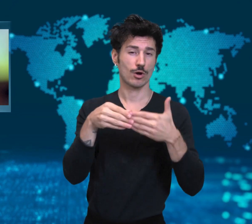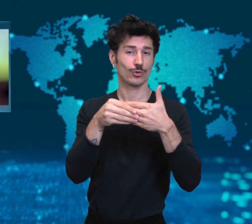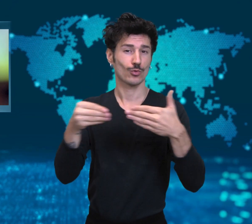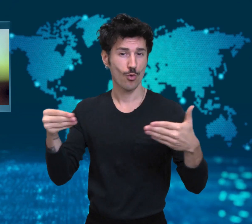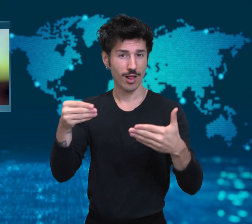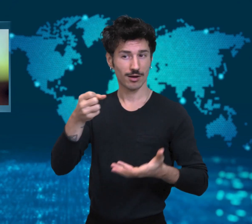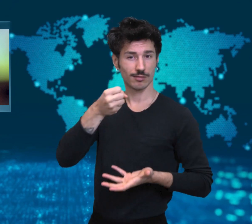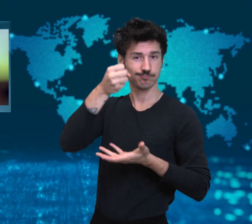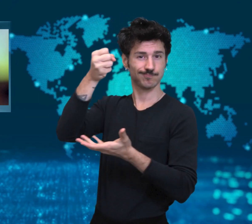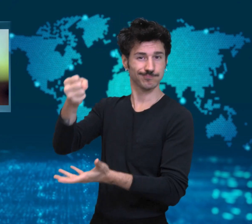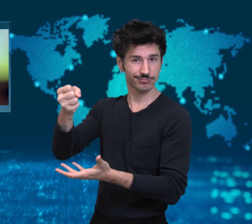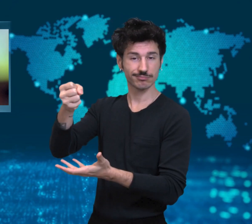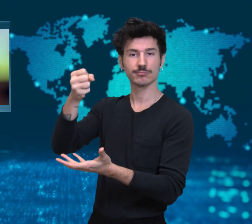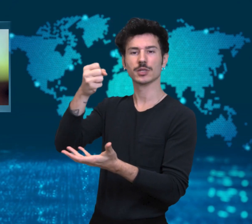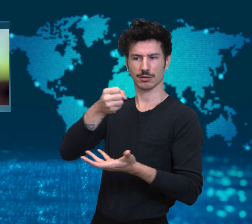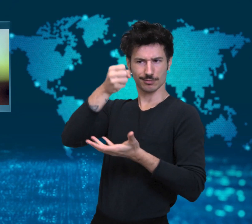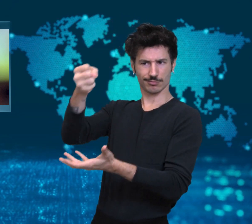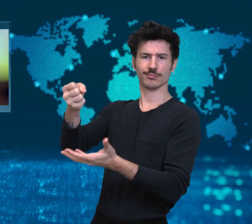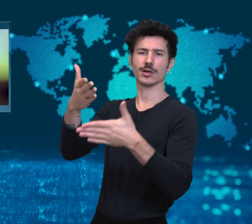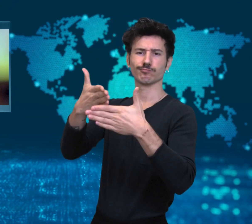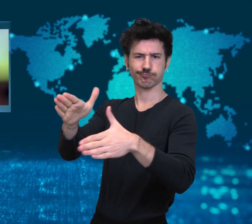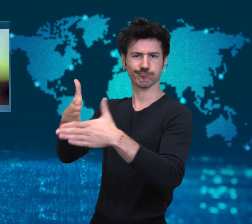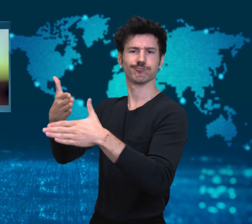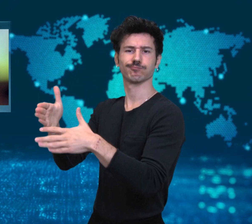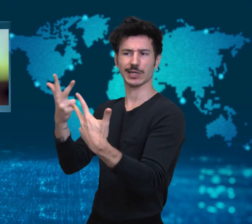The three men will split the money.